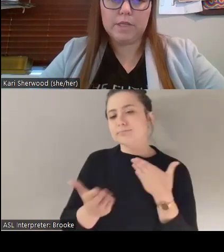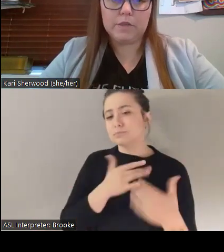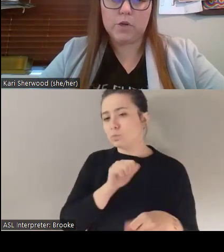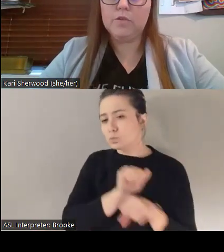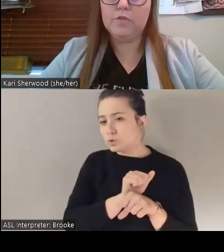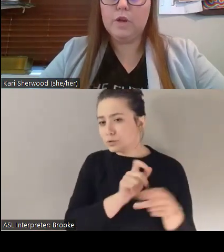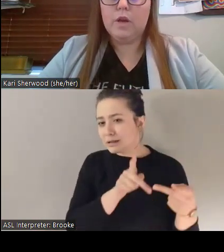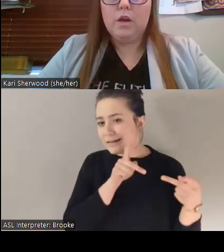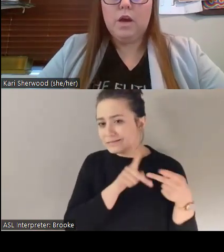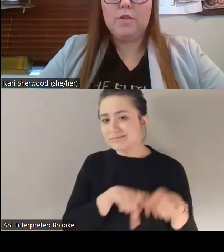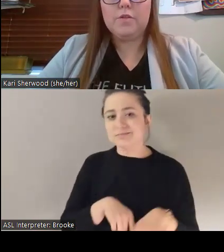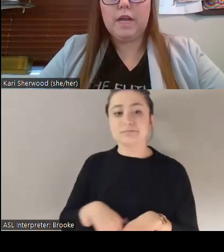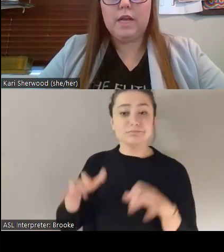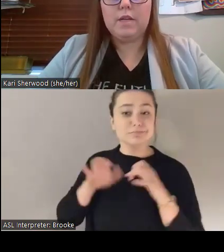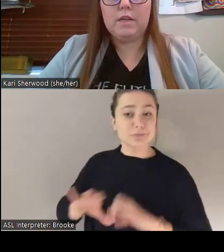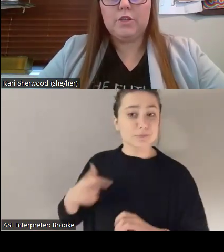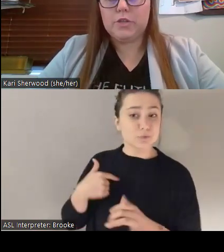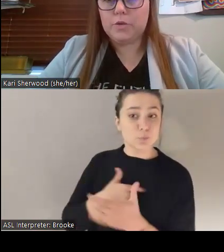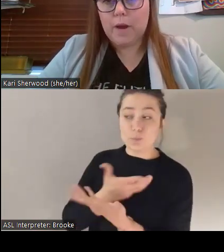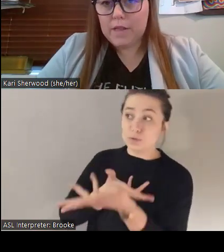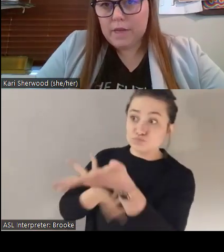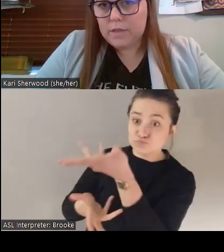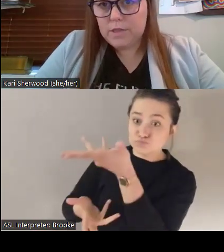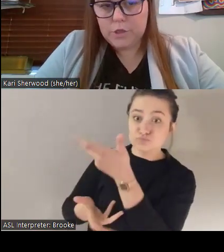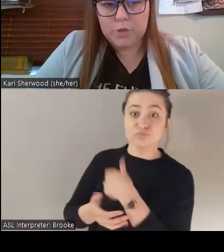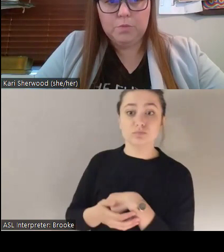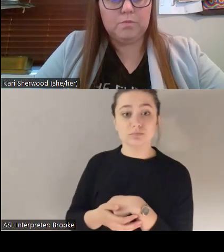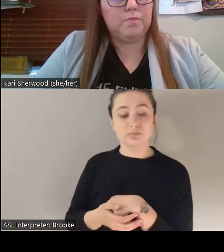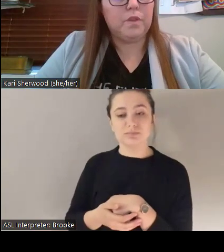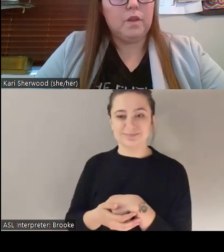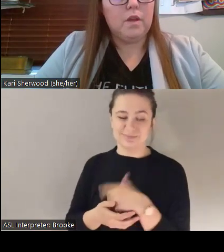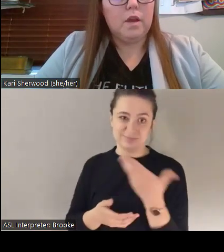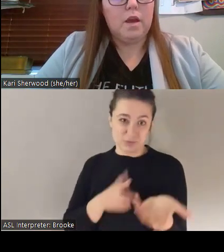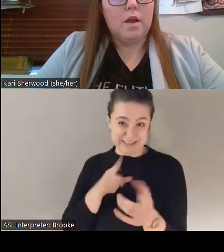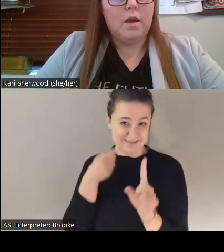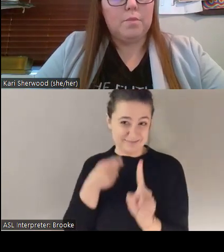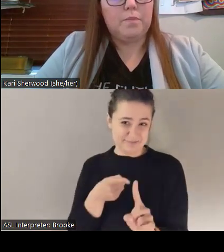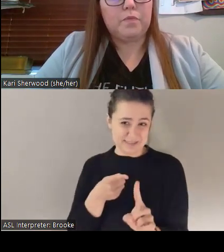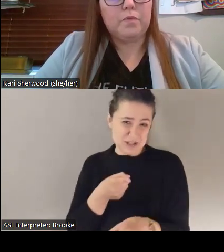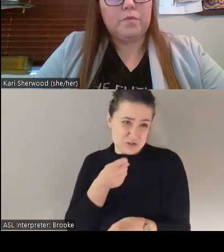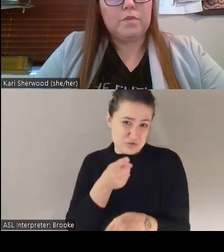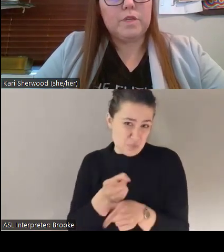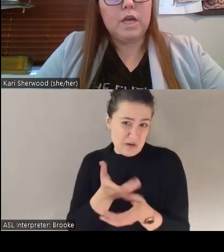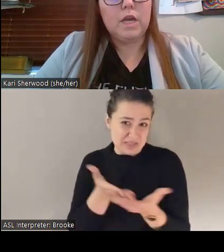we serve, other than it's just the right thing to do.